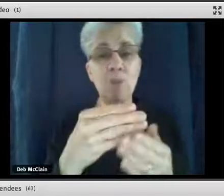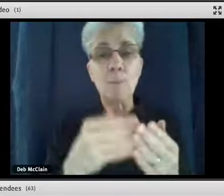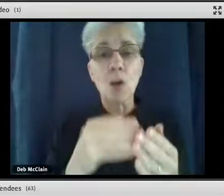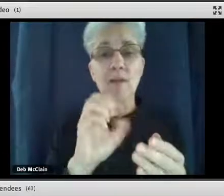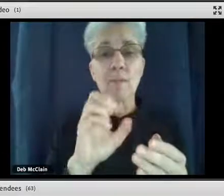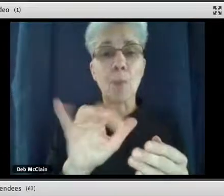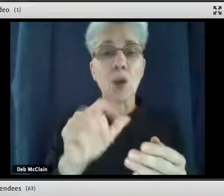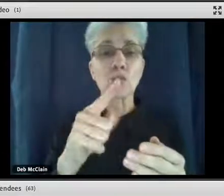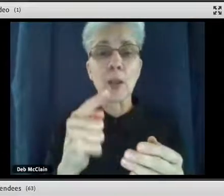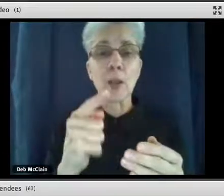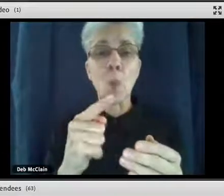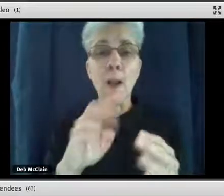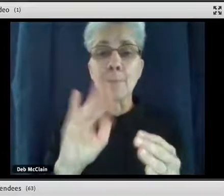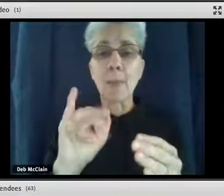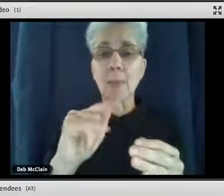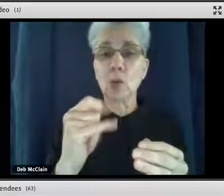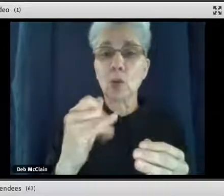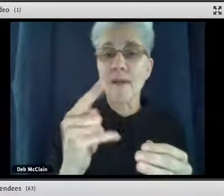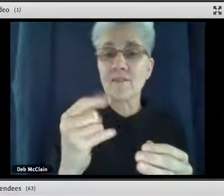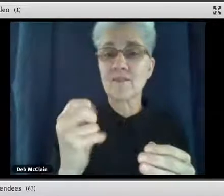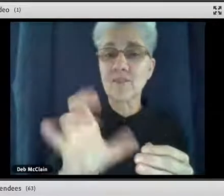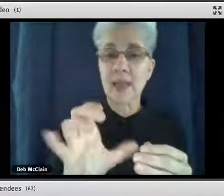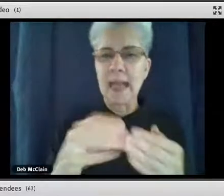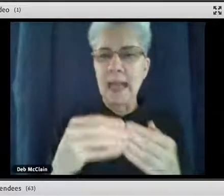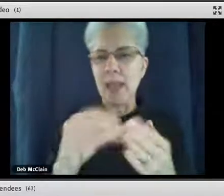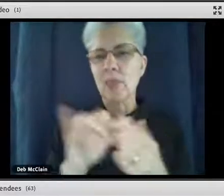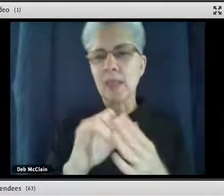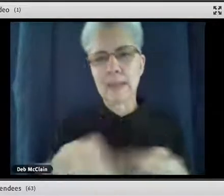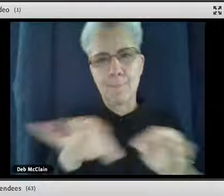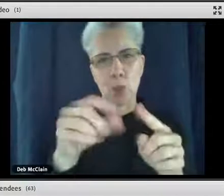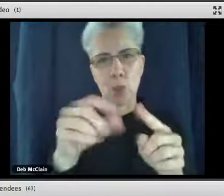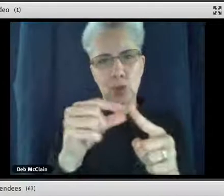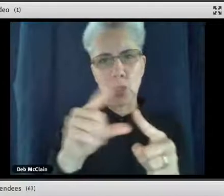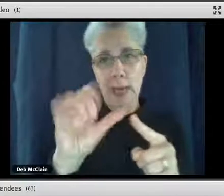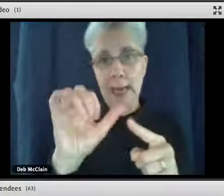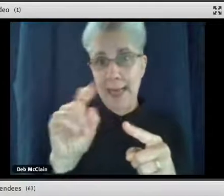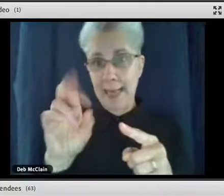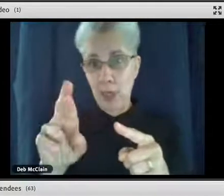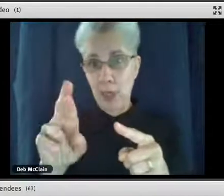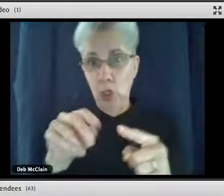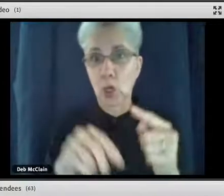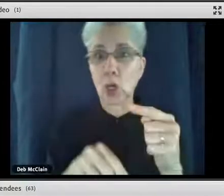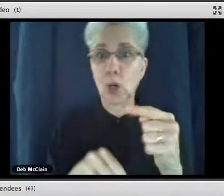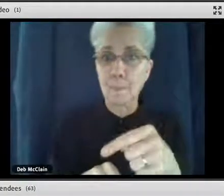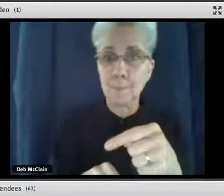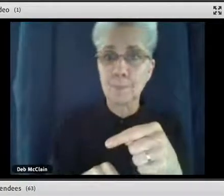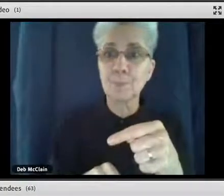of the MARC 21 Bibliographic Leader. That's an important term. The leader here.